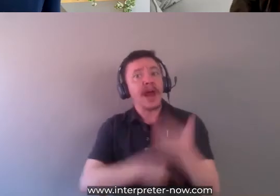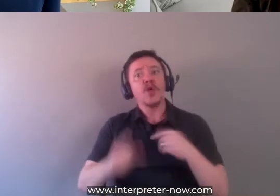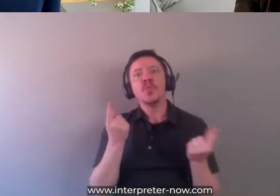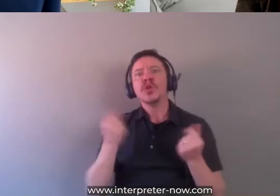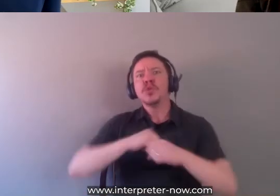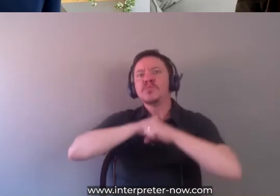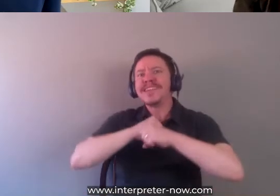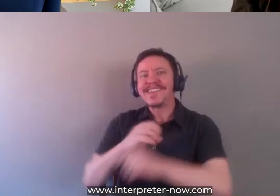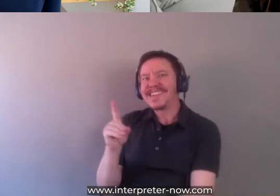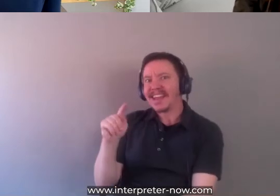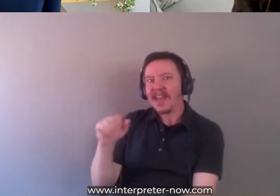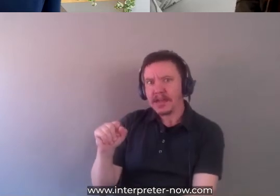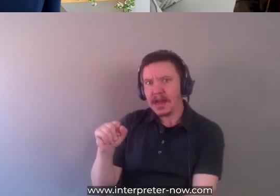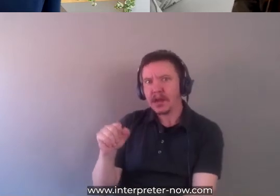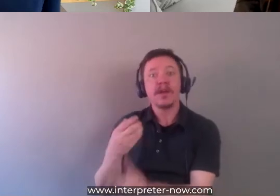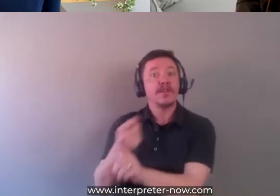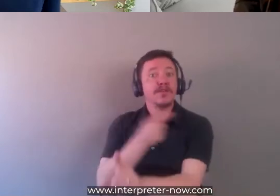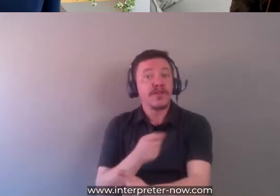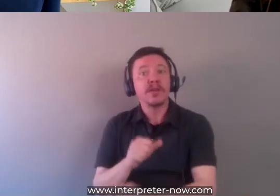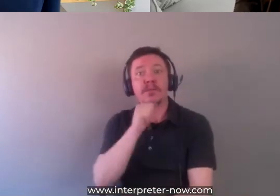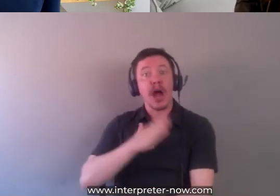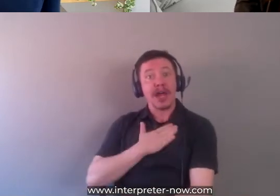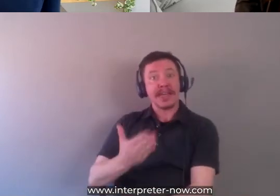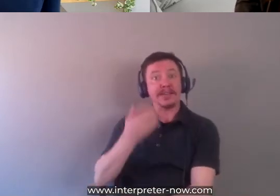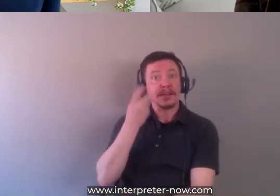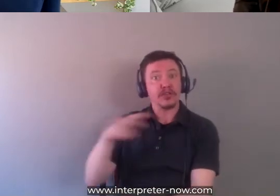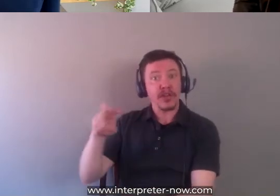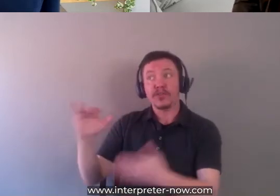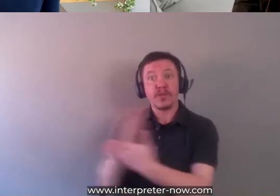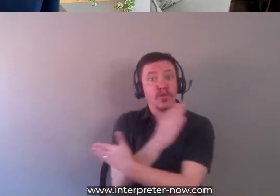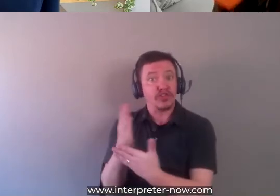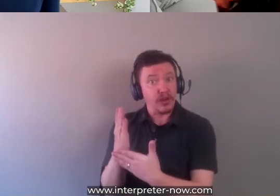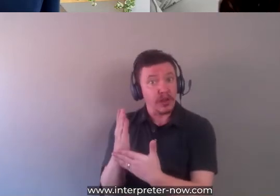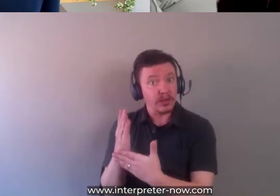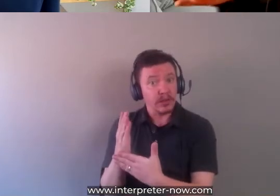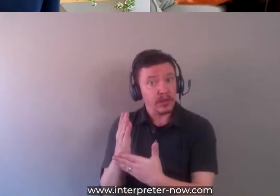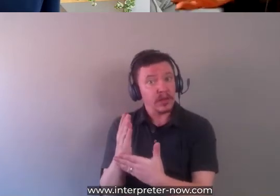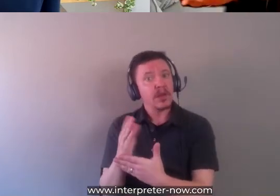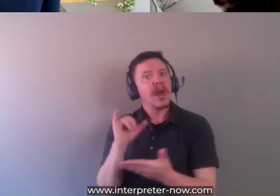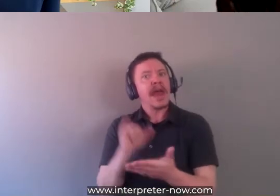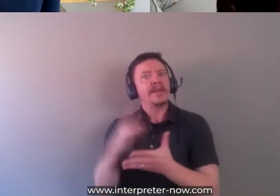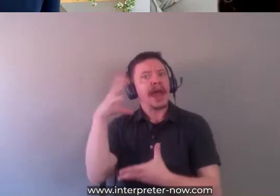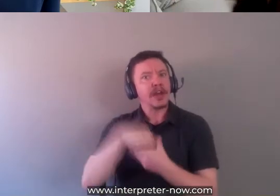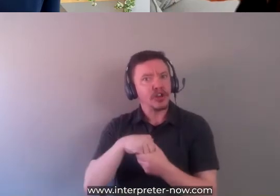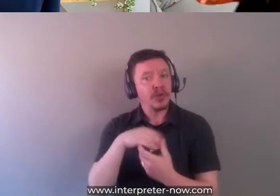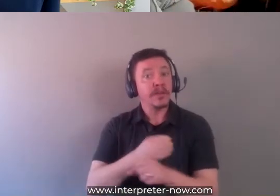against unwanted and unconsented transfer or sharing? That includes making a decision